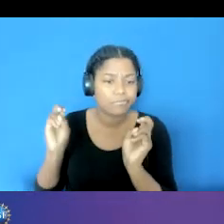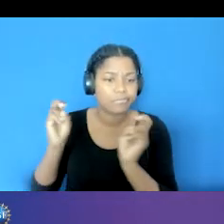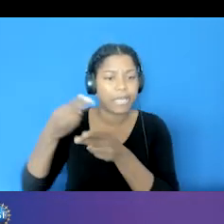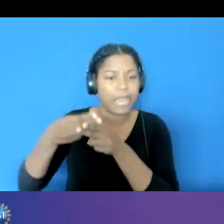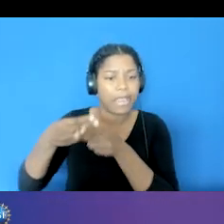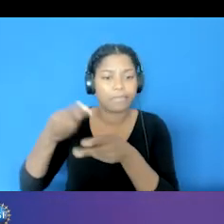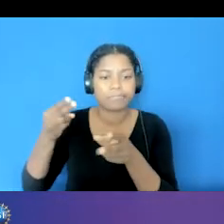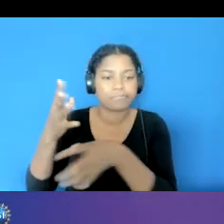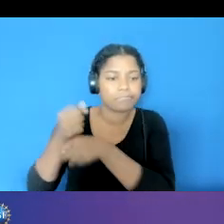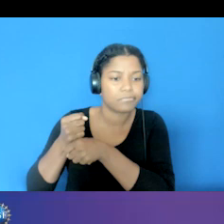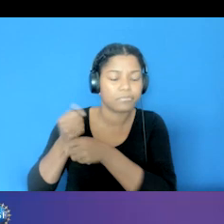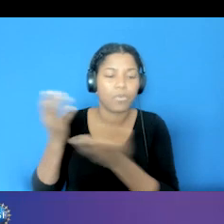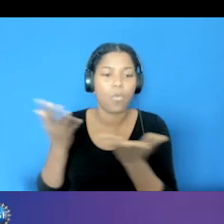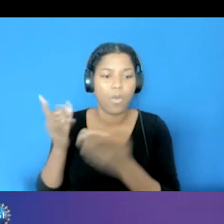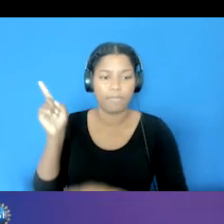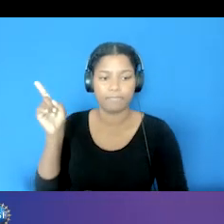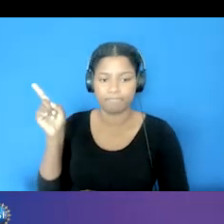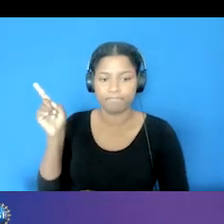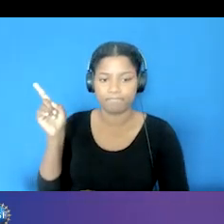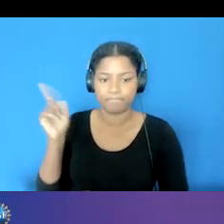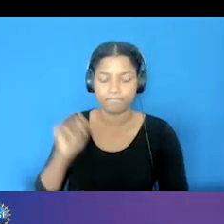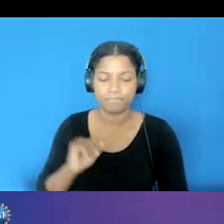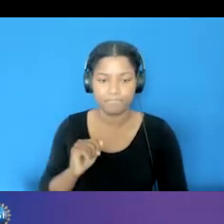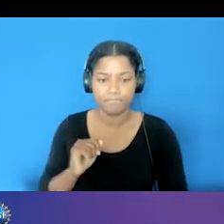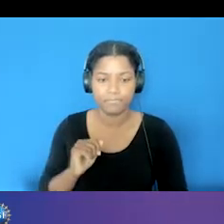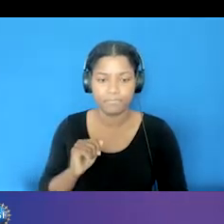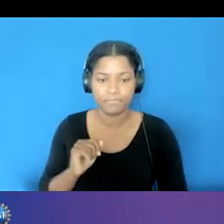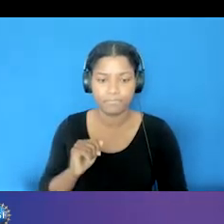And the grant specialist that facilitates that specific division